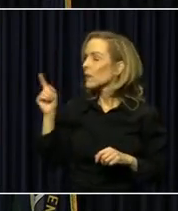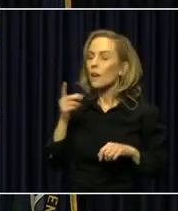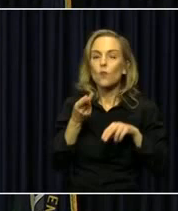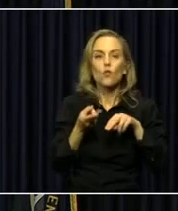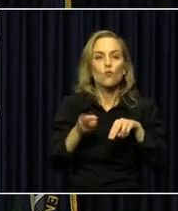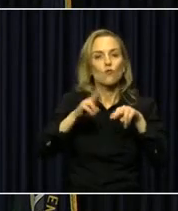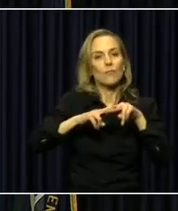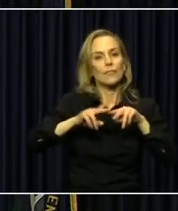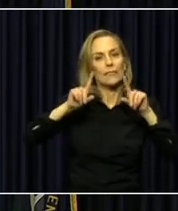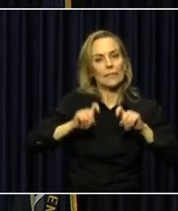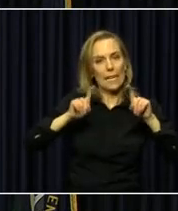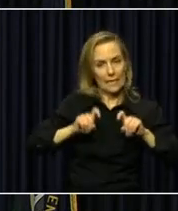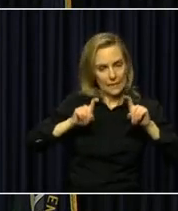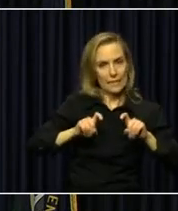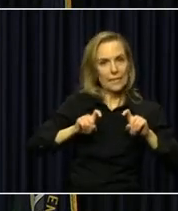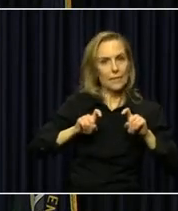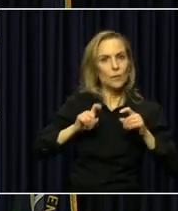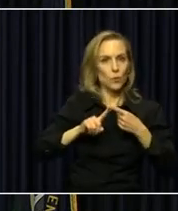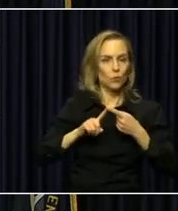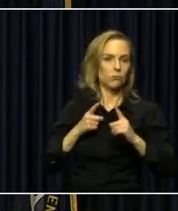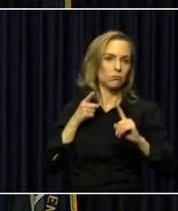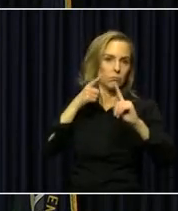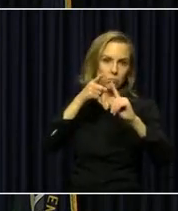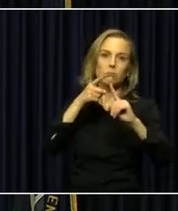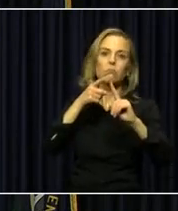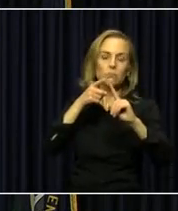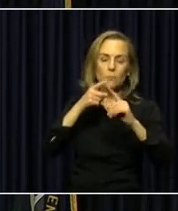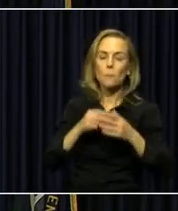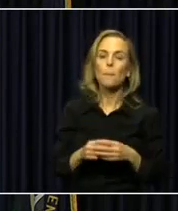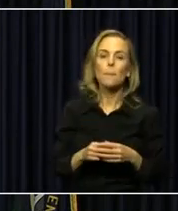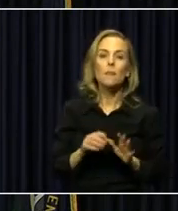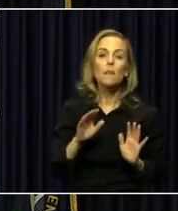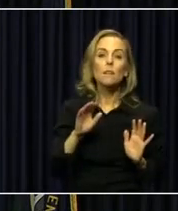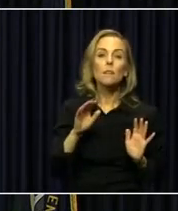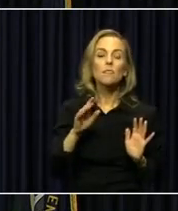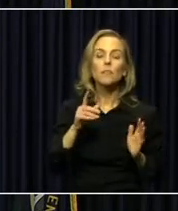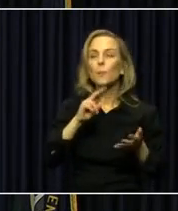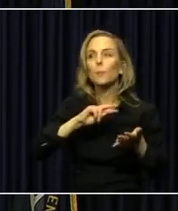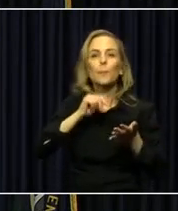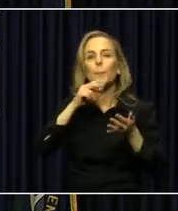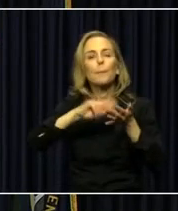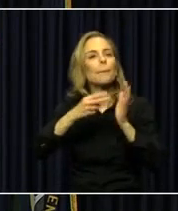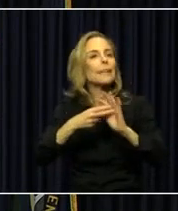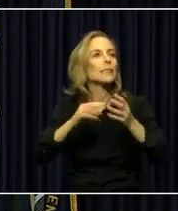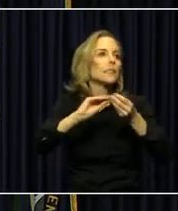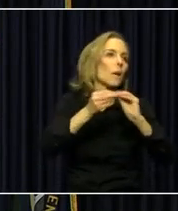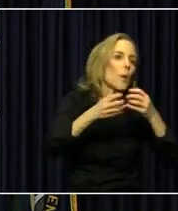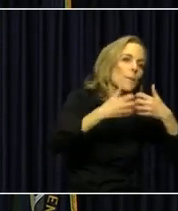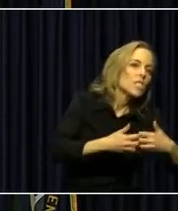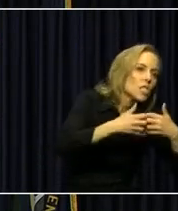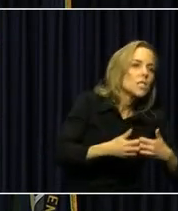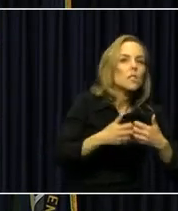WE ARE GOING TO BE WORKING VERY QUICKLY ON THE CONTACT TRAINS